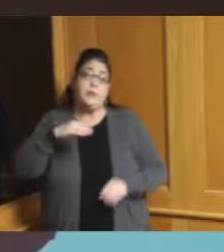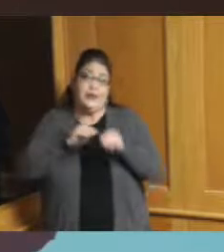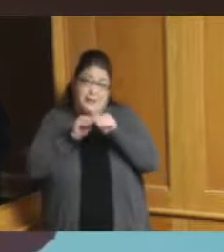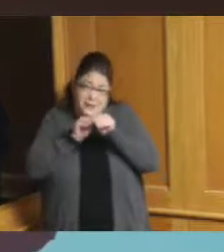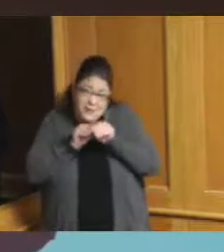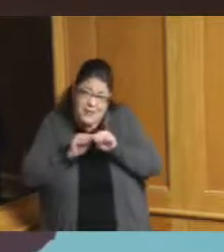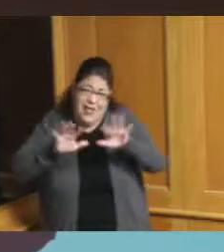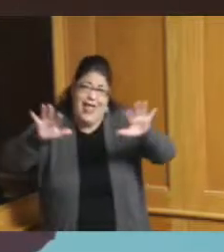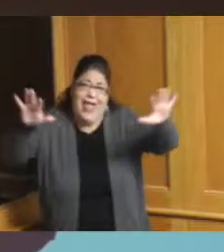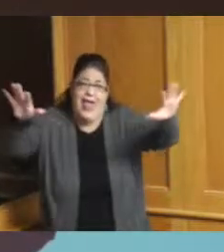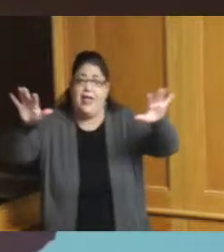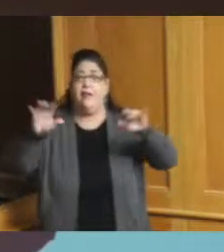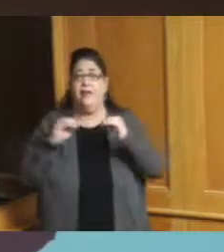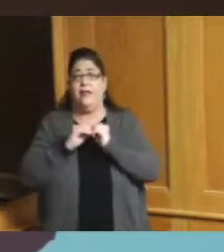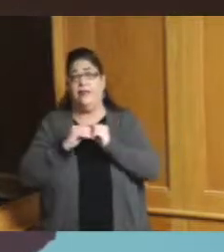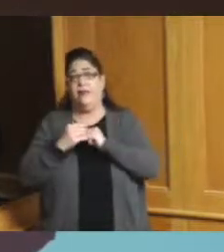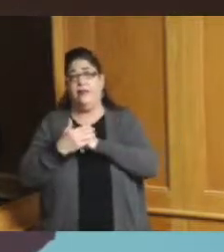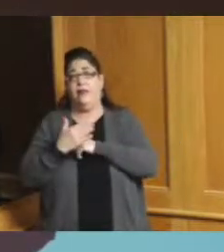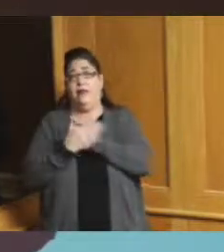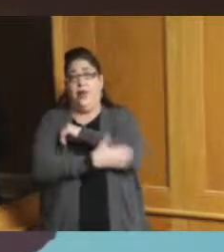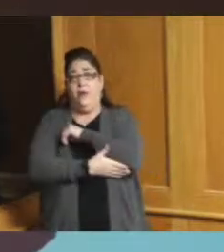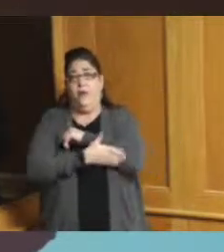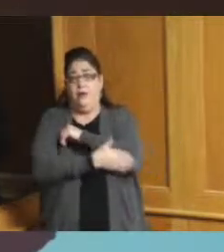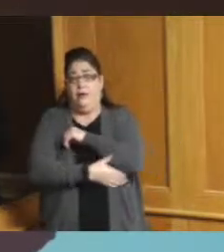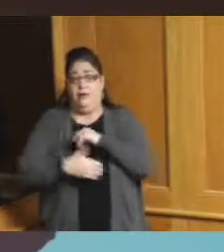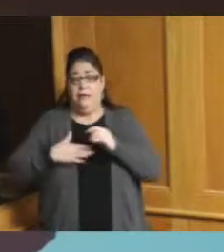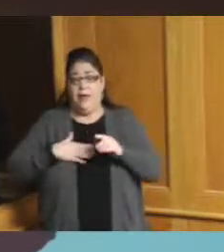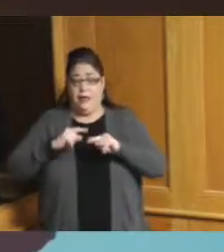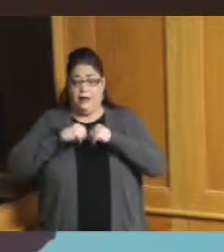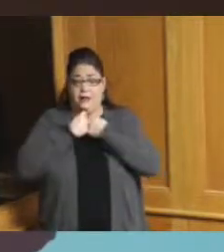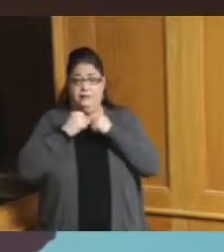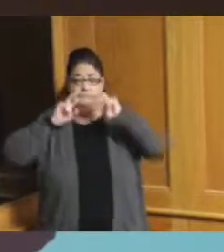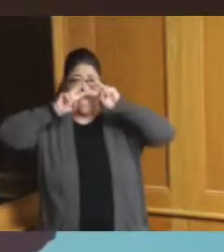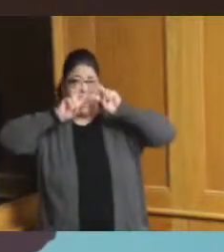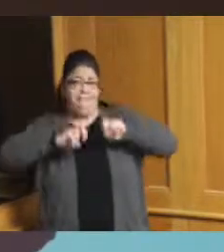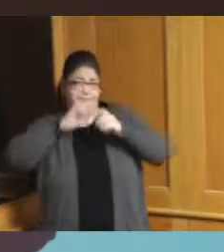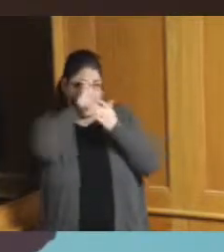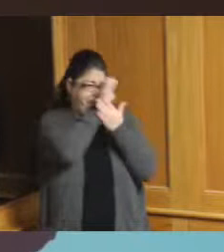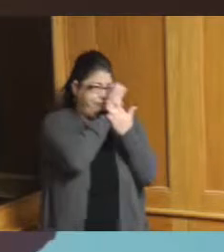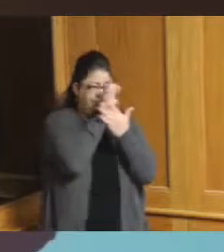county I've spent some time with my team and you know you look you look at the different zip codes